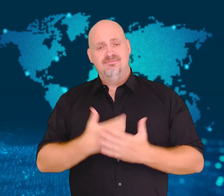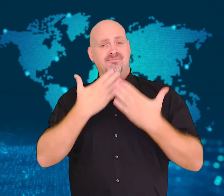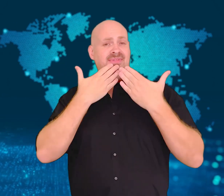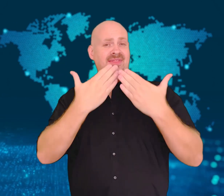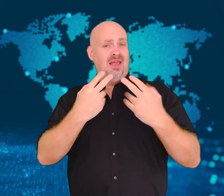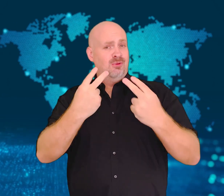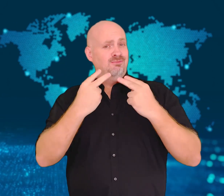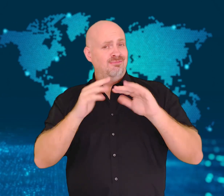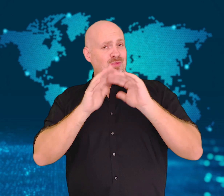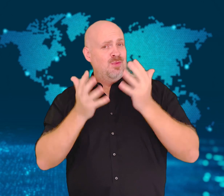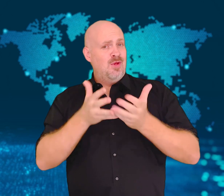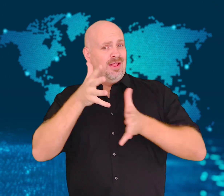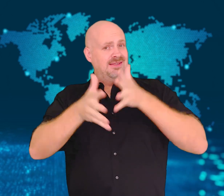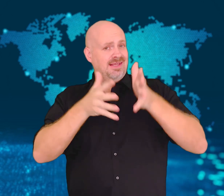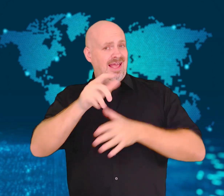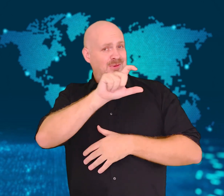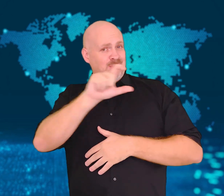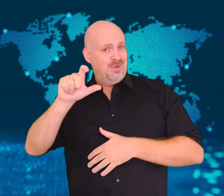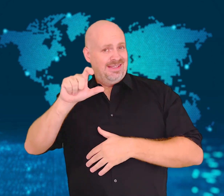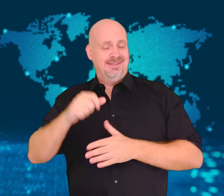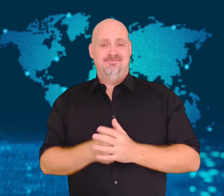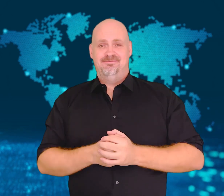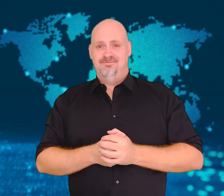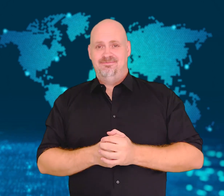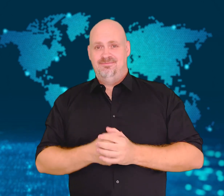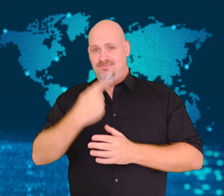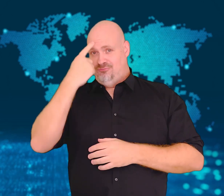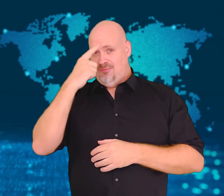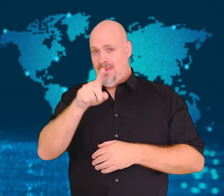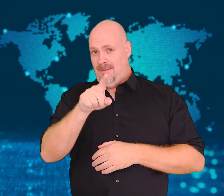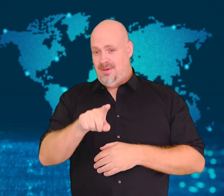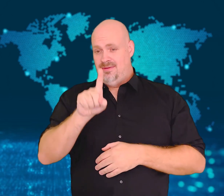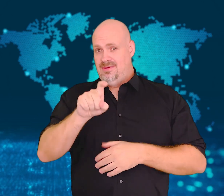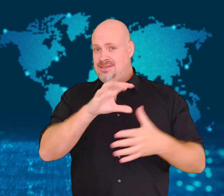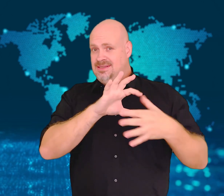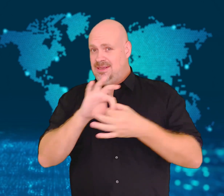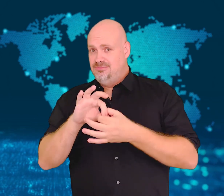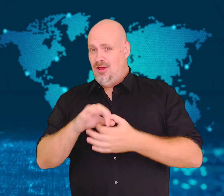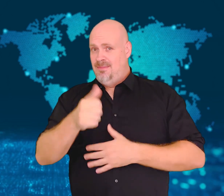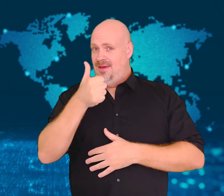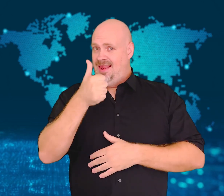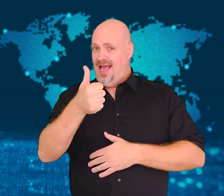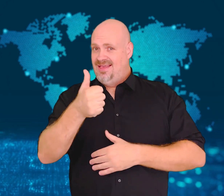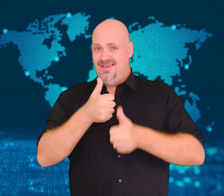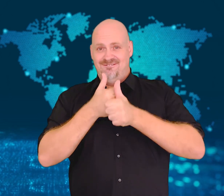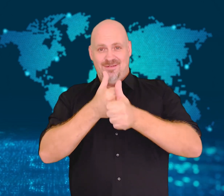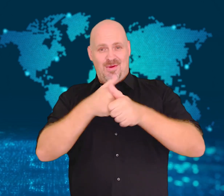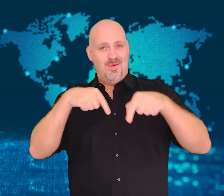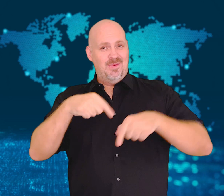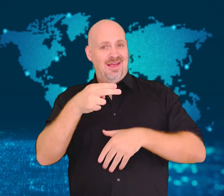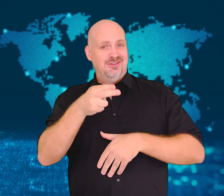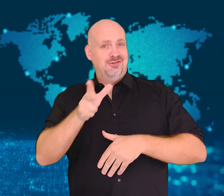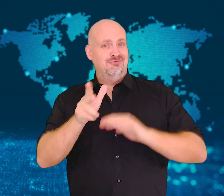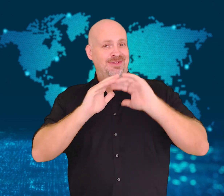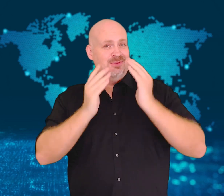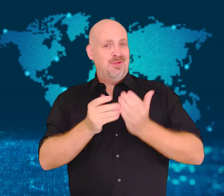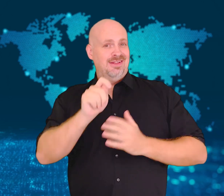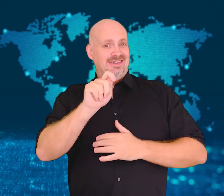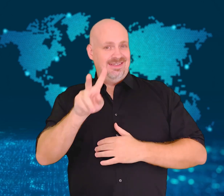Thank you for watching WorldSign Week. Don't forget to subscribe, like, and follow H3 World TV